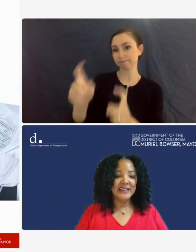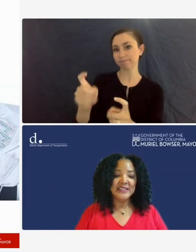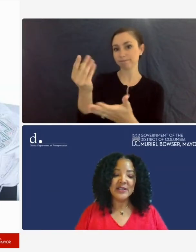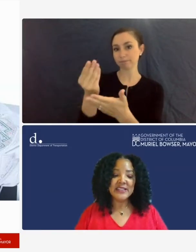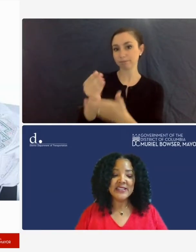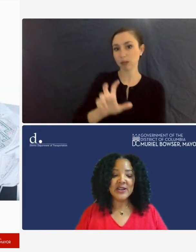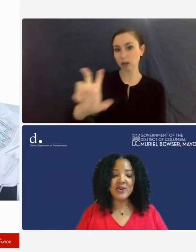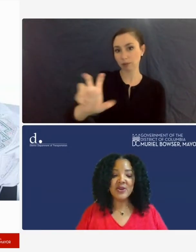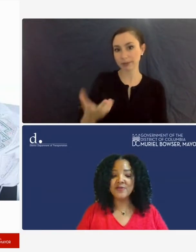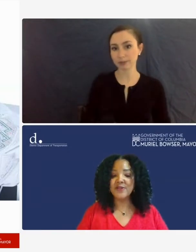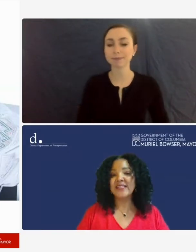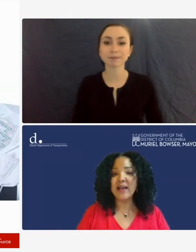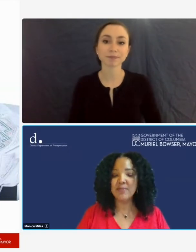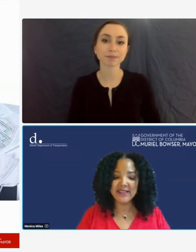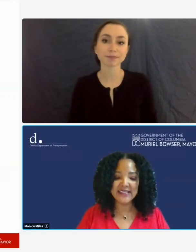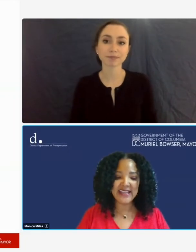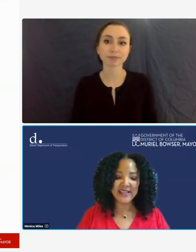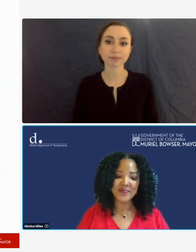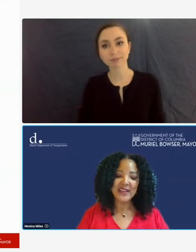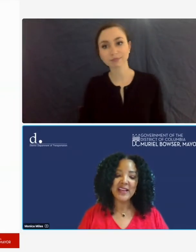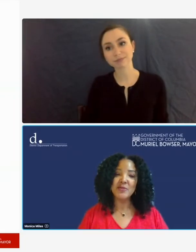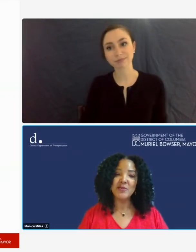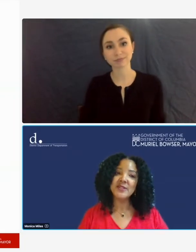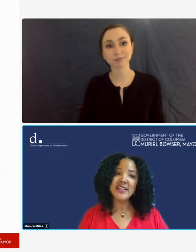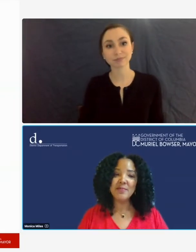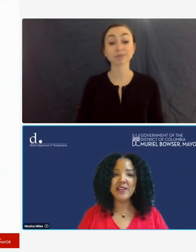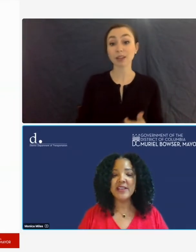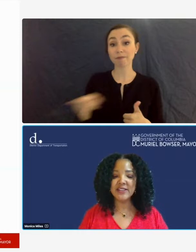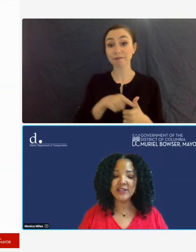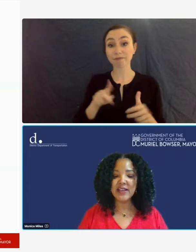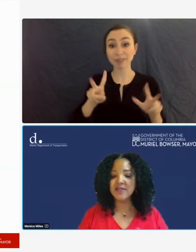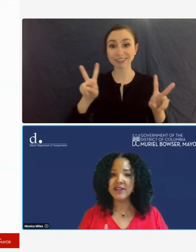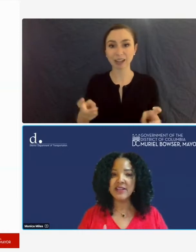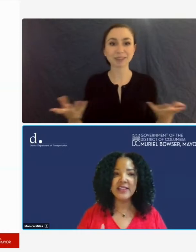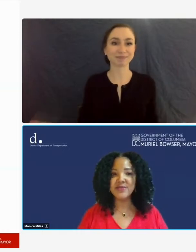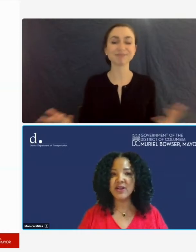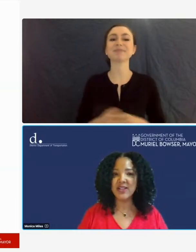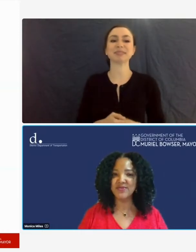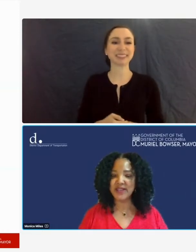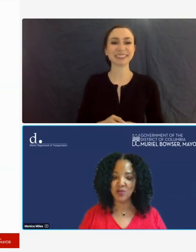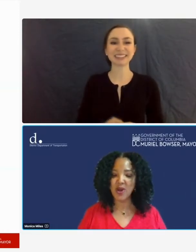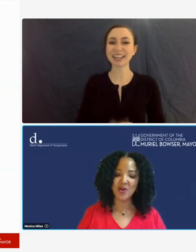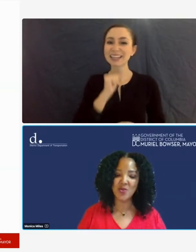so let's start on our first topic today the first topic is kind of a indirect cost rates 101